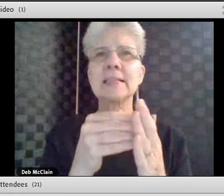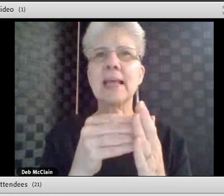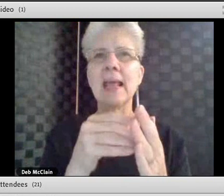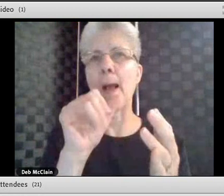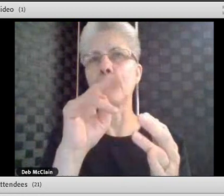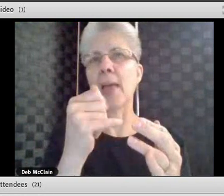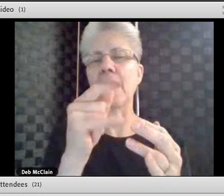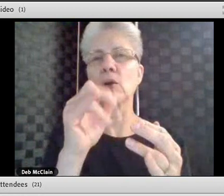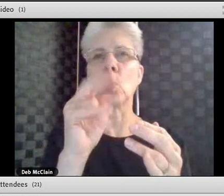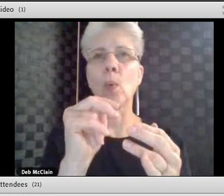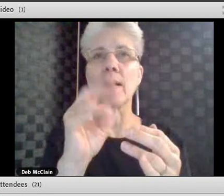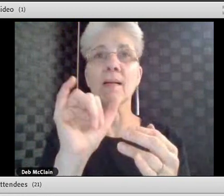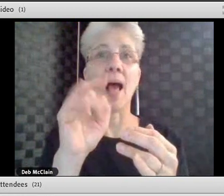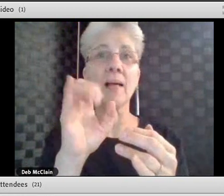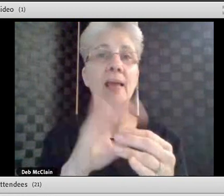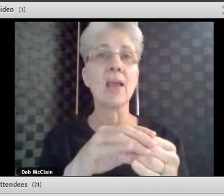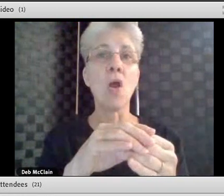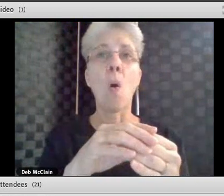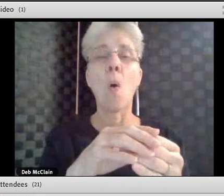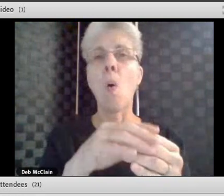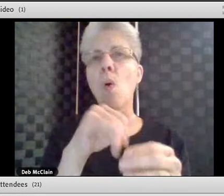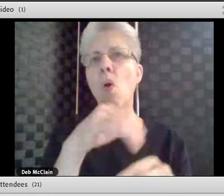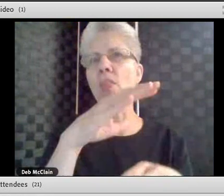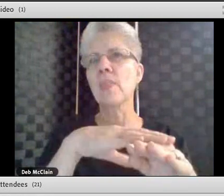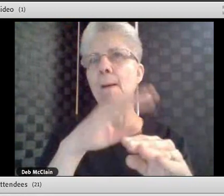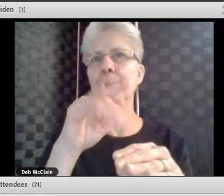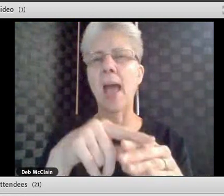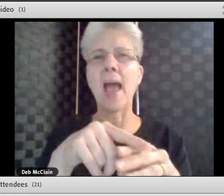or on the back of a dragon, awesome scenarios.